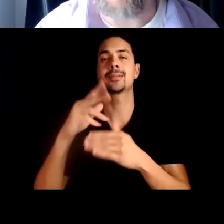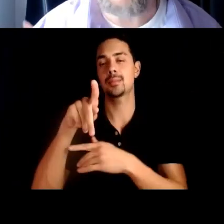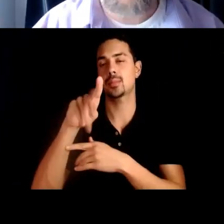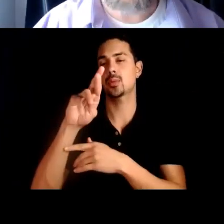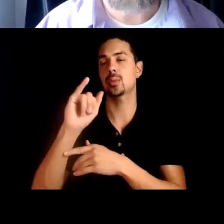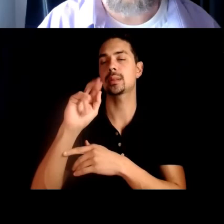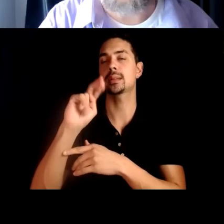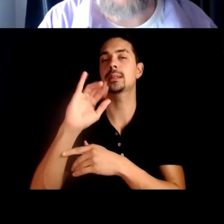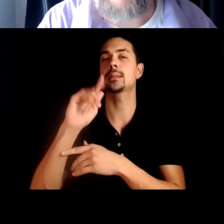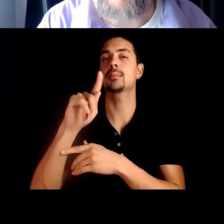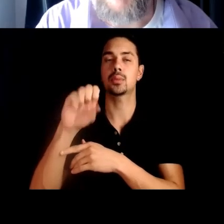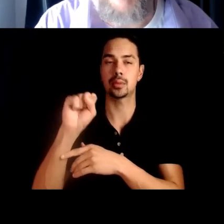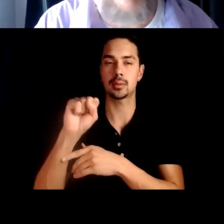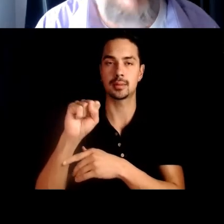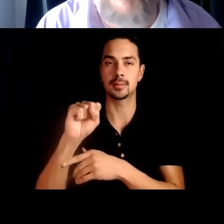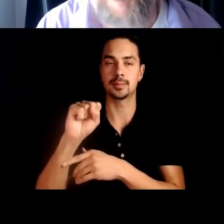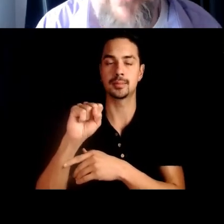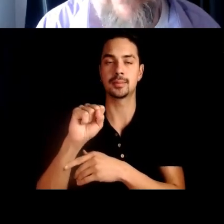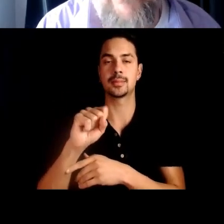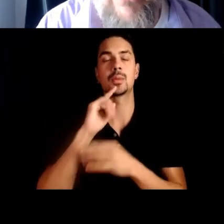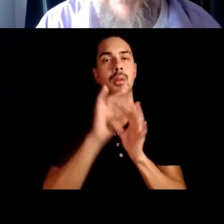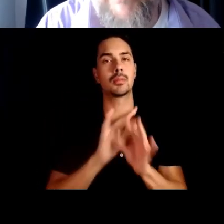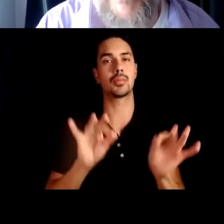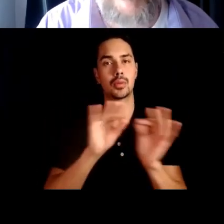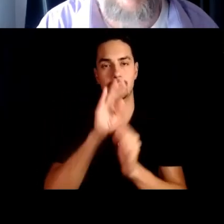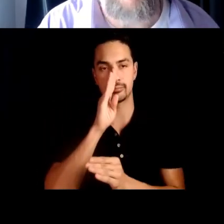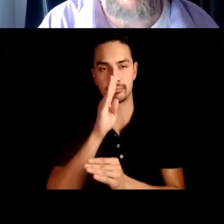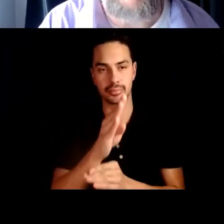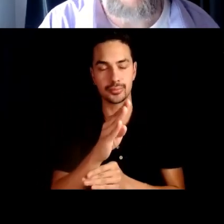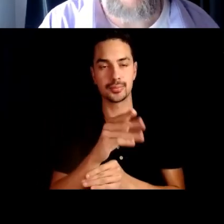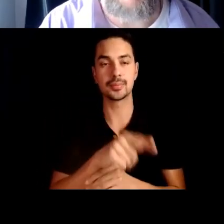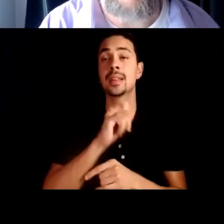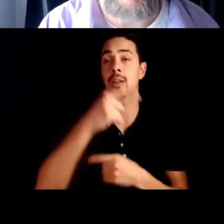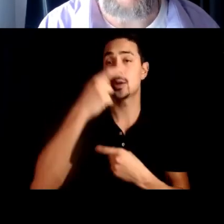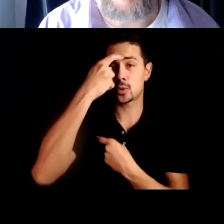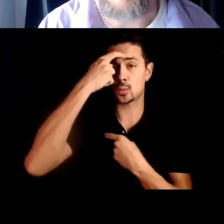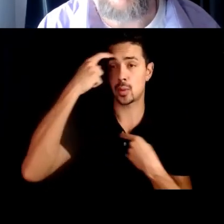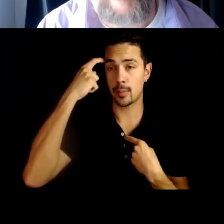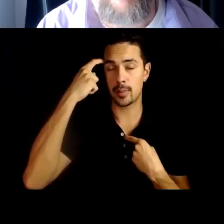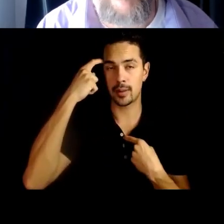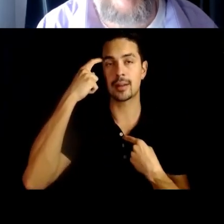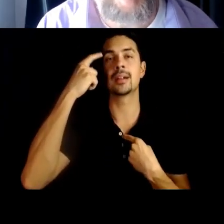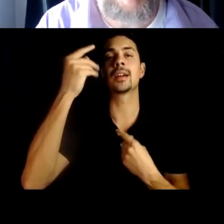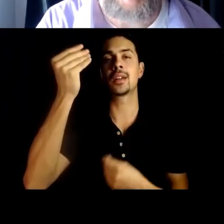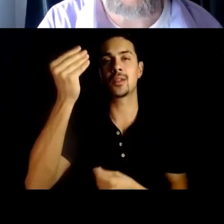to always bring this forward about being trauma-informed and that's in the work that we do with trans survivors